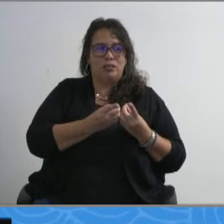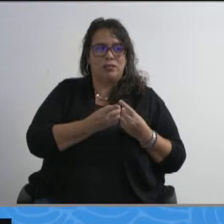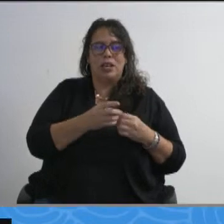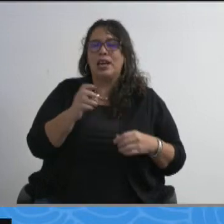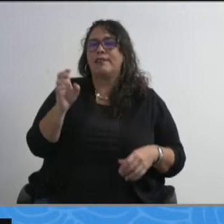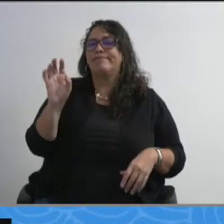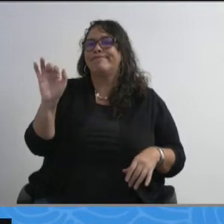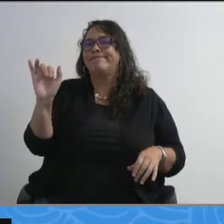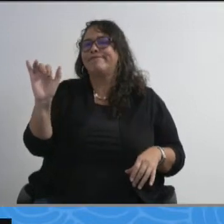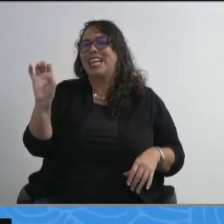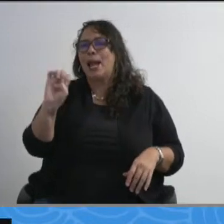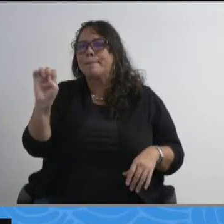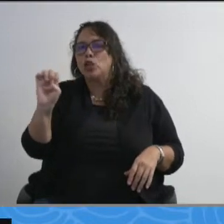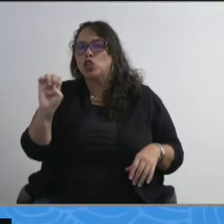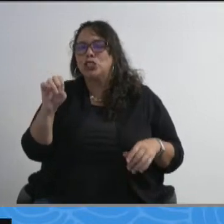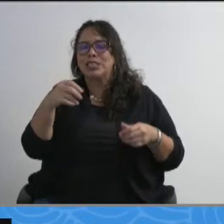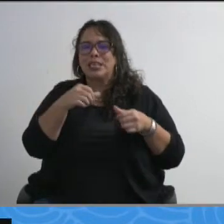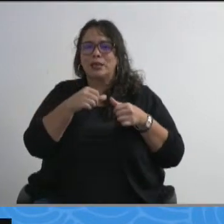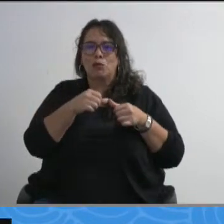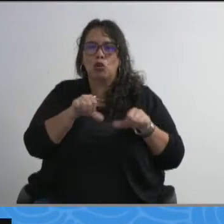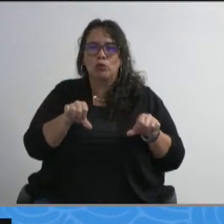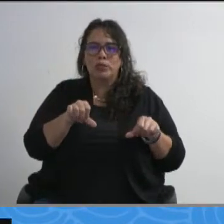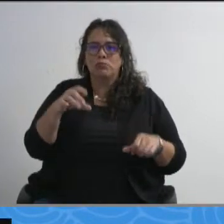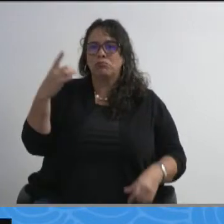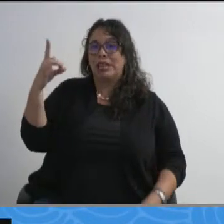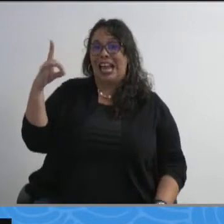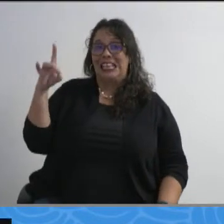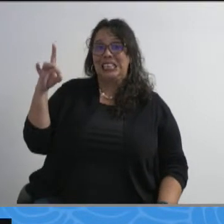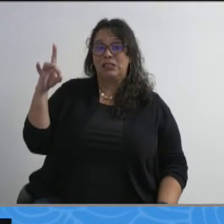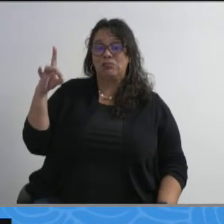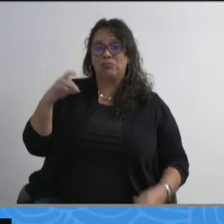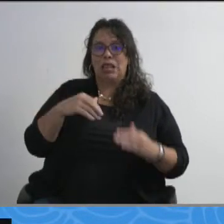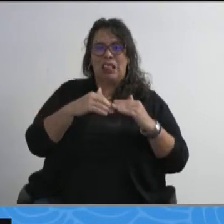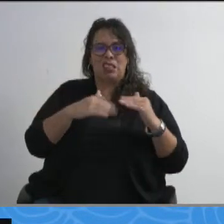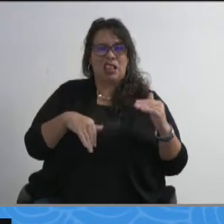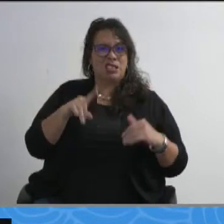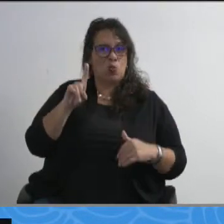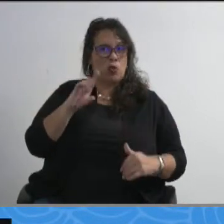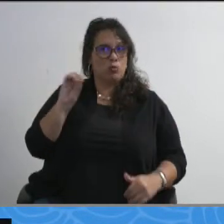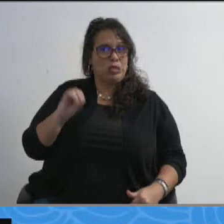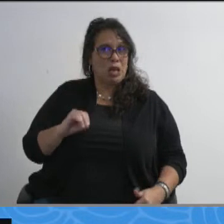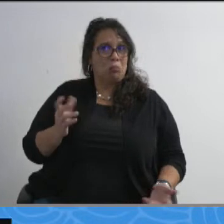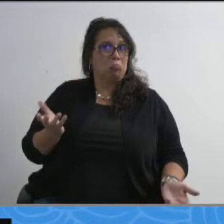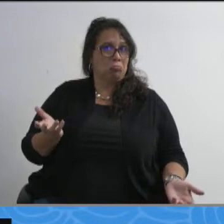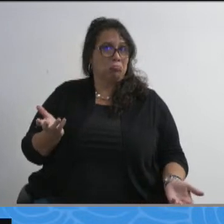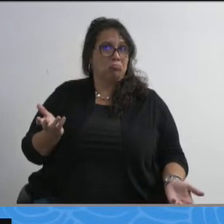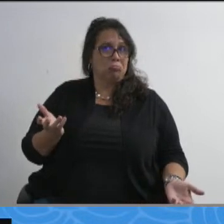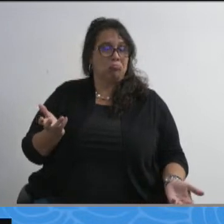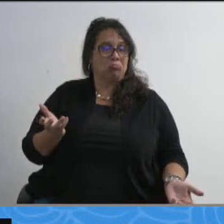there are 18 teachers in this district. That's less than 1% of our teaching force.